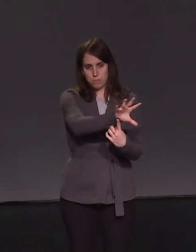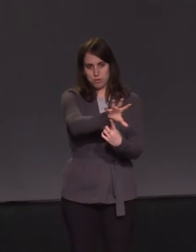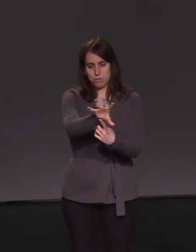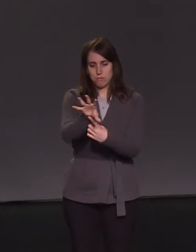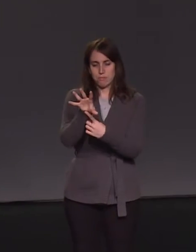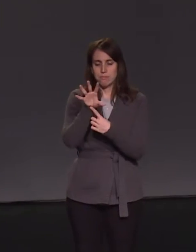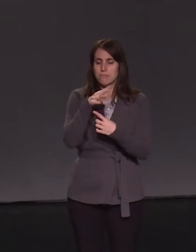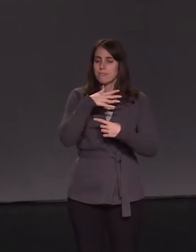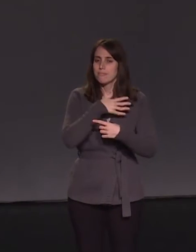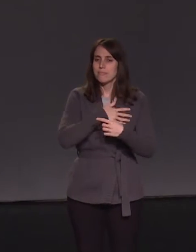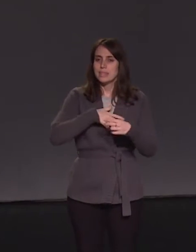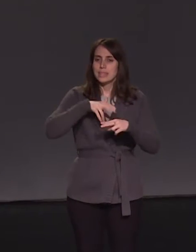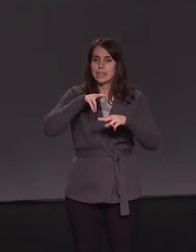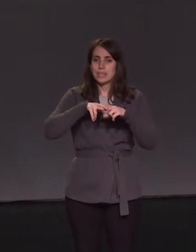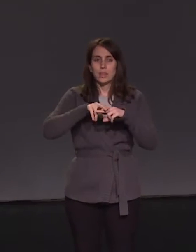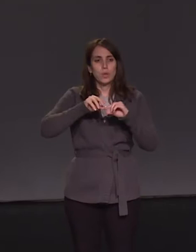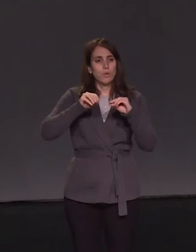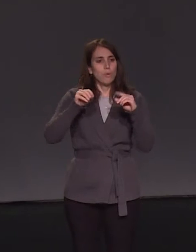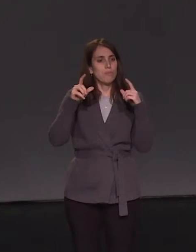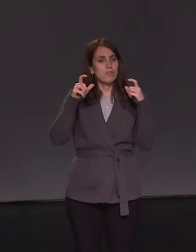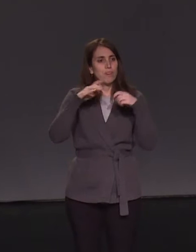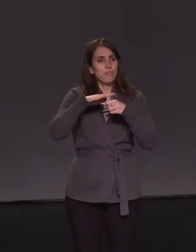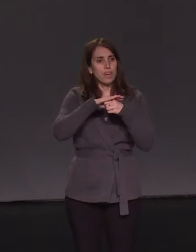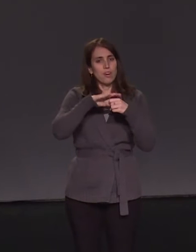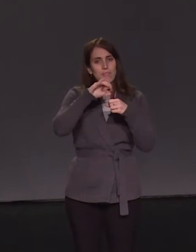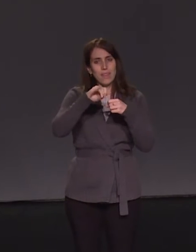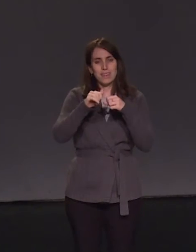which can be found in the back row.